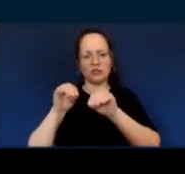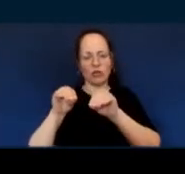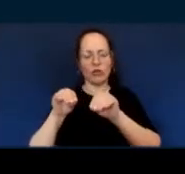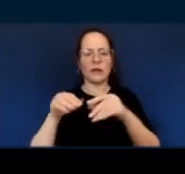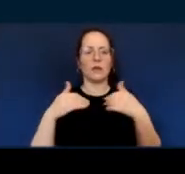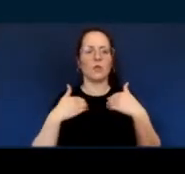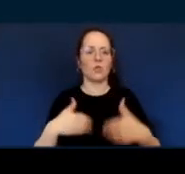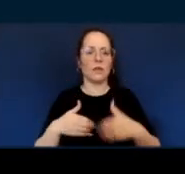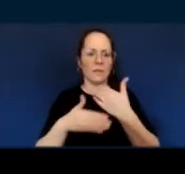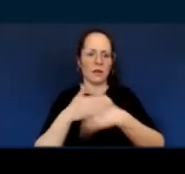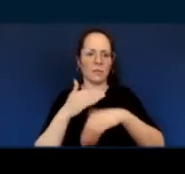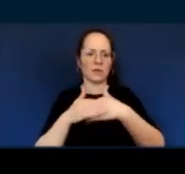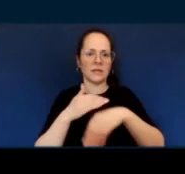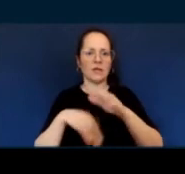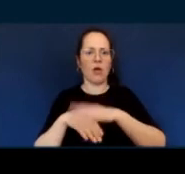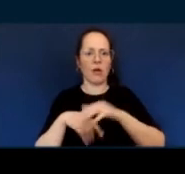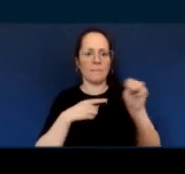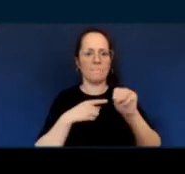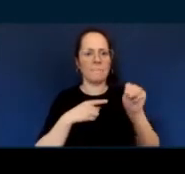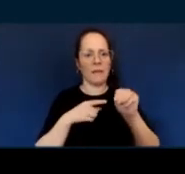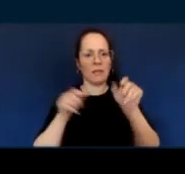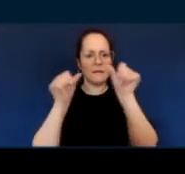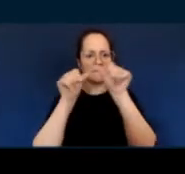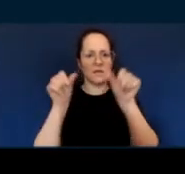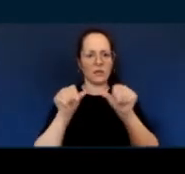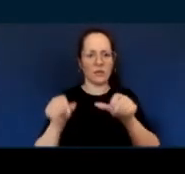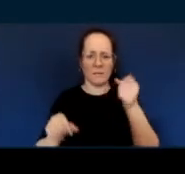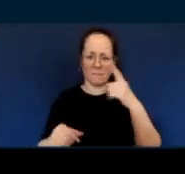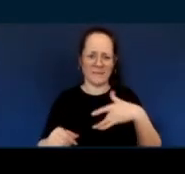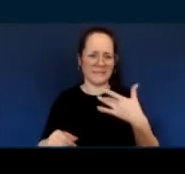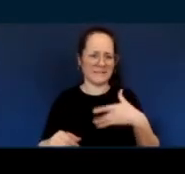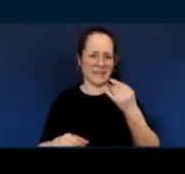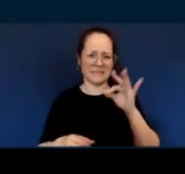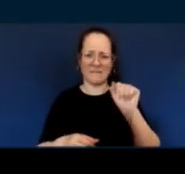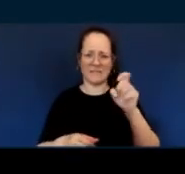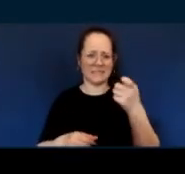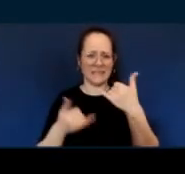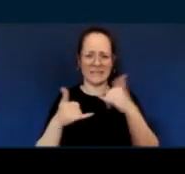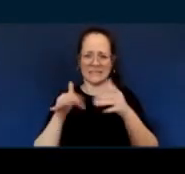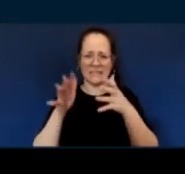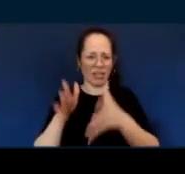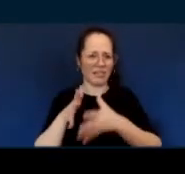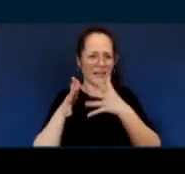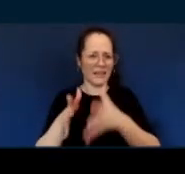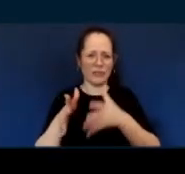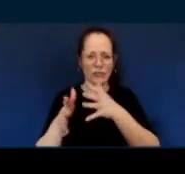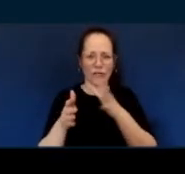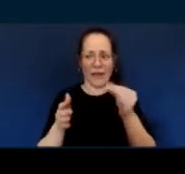FIGURES, THE SENSE OF SEX LINGERS HOWEVER AND APPEALED TO A WIDE AUDIENCE BOTH MEDICAL AND